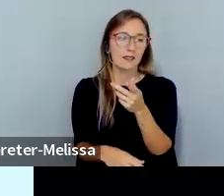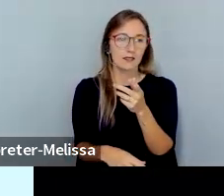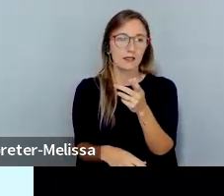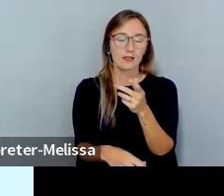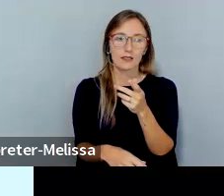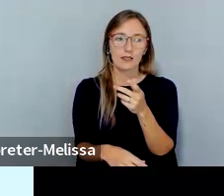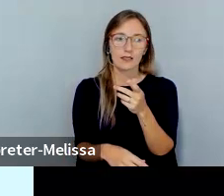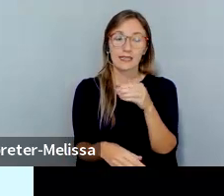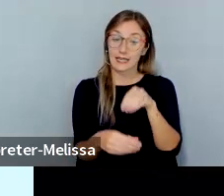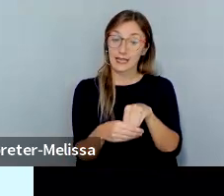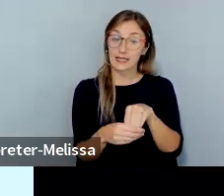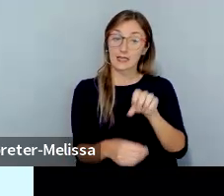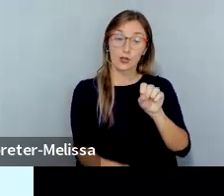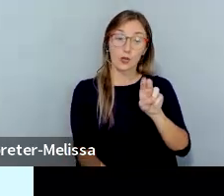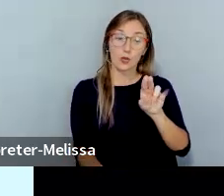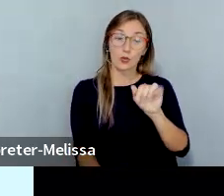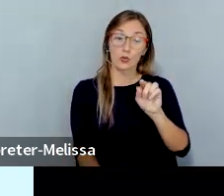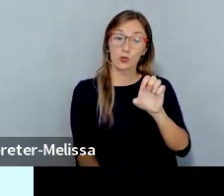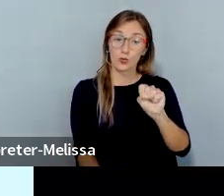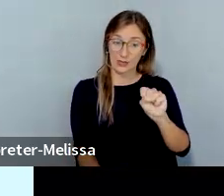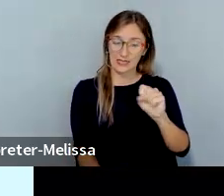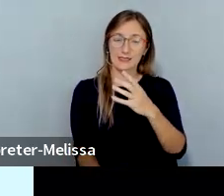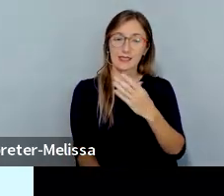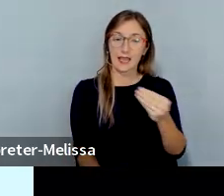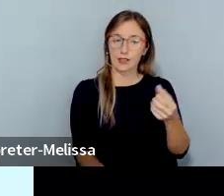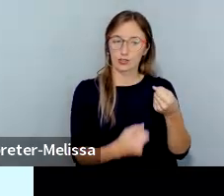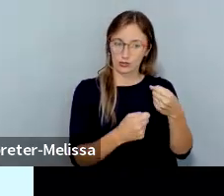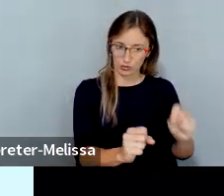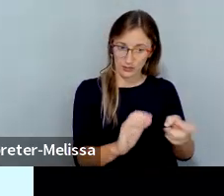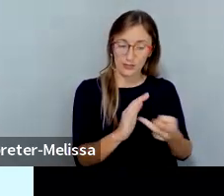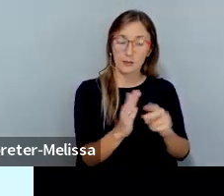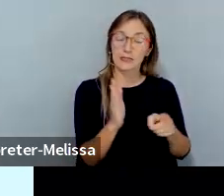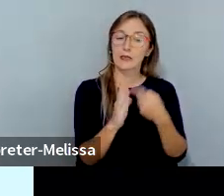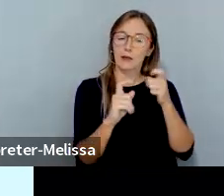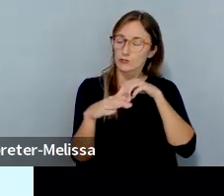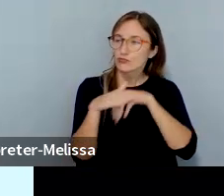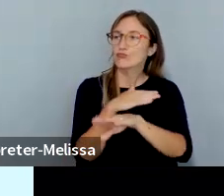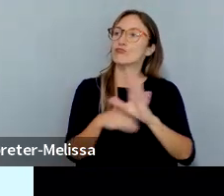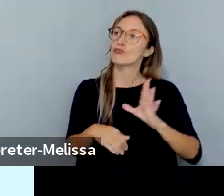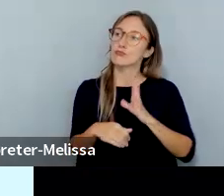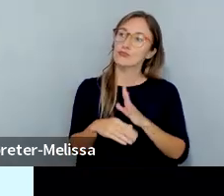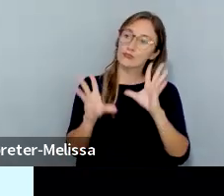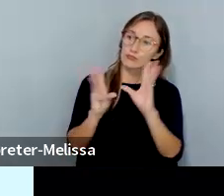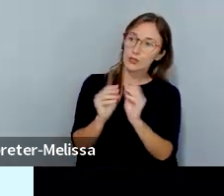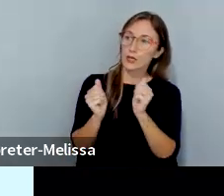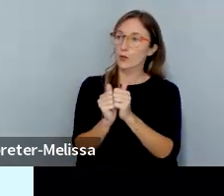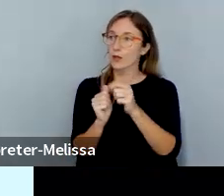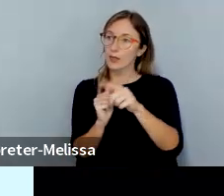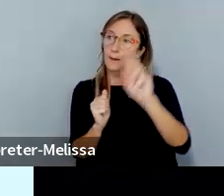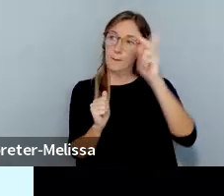action. There are all kinds of ways for working for change. It's not just one way or another come and that's why when I talk about in the suites in